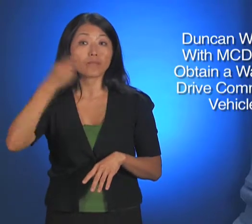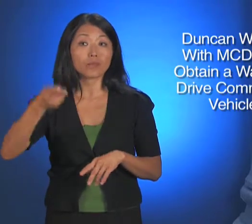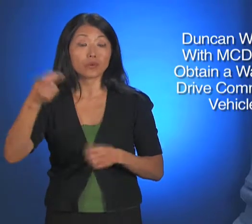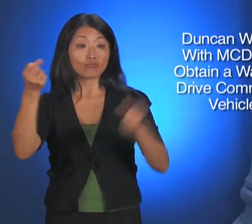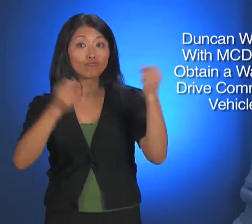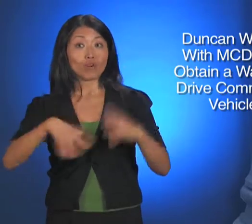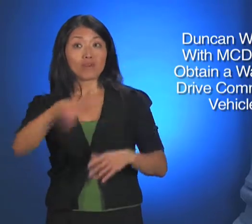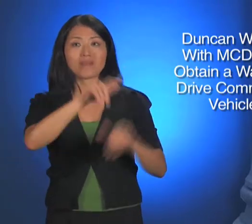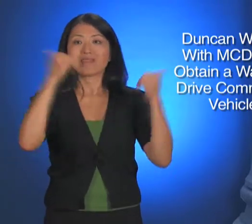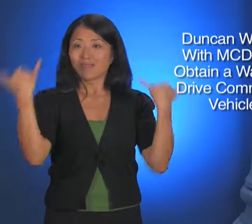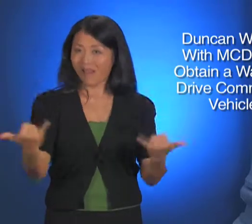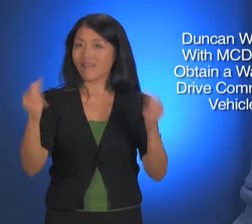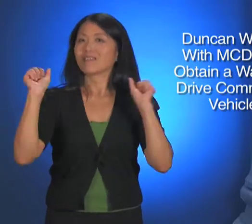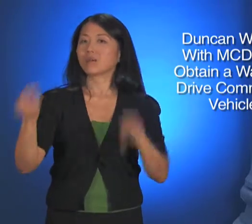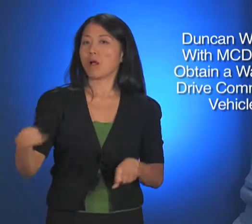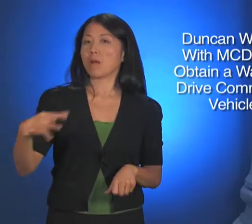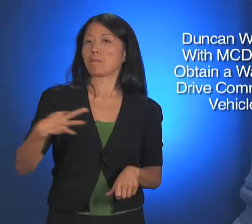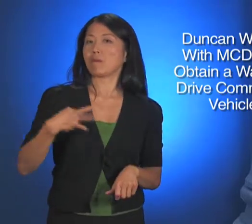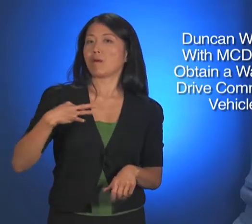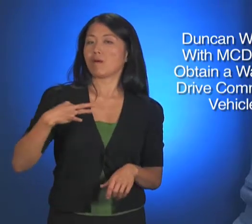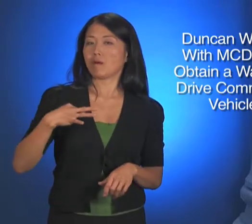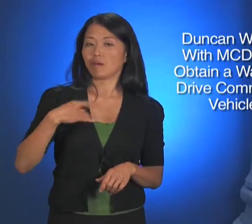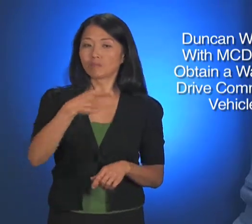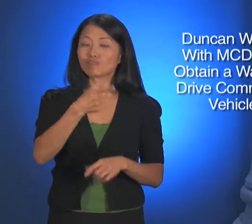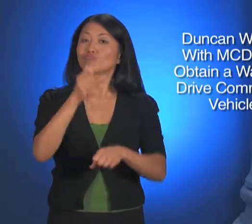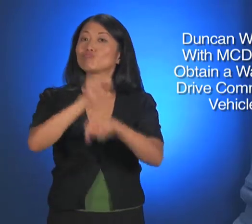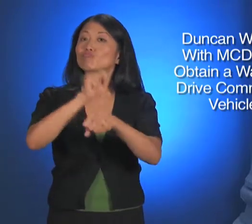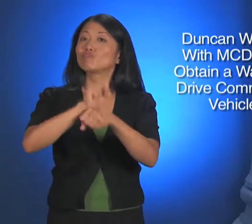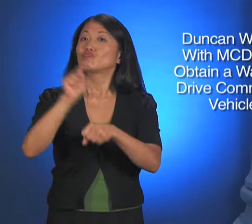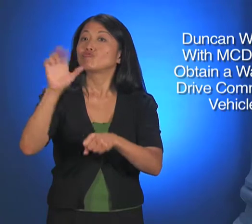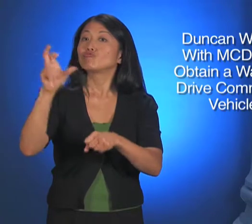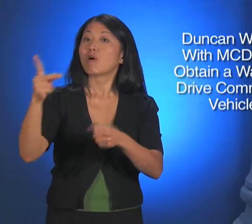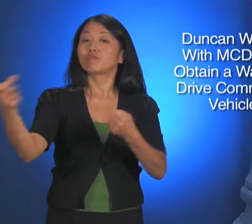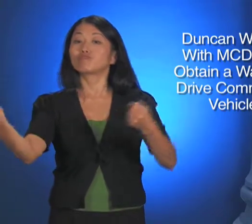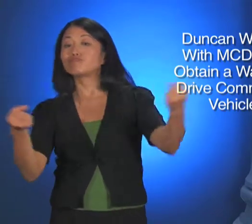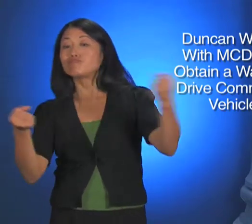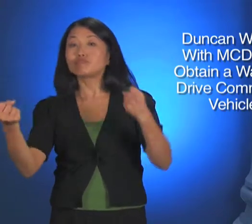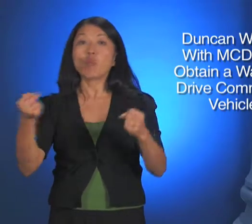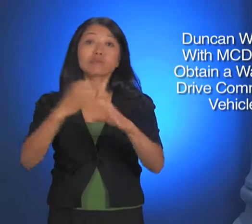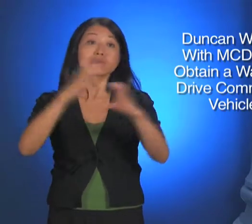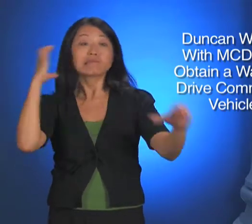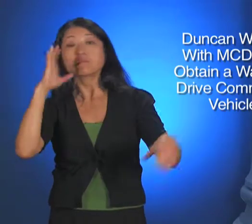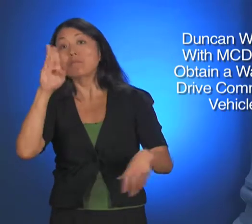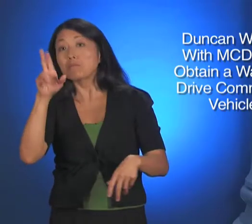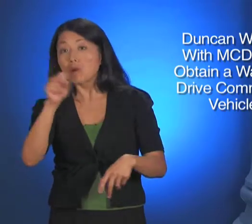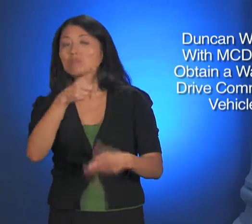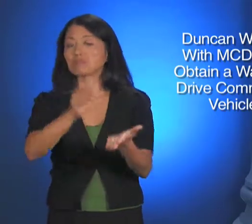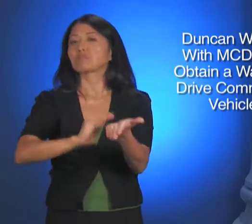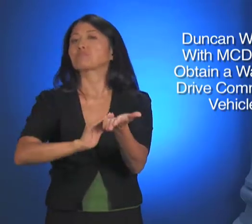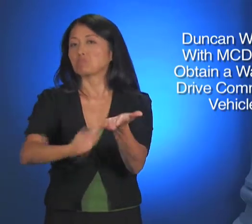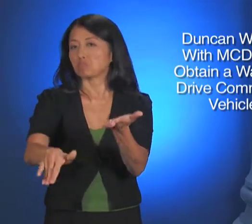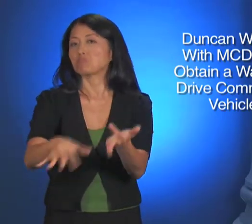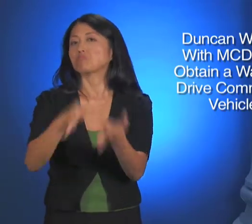can apply for a waiver to drive commercial vehicles in Minnesota.